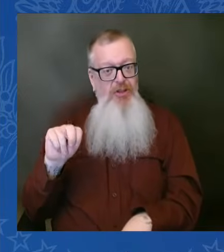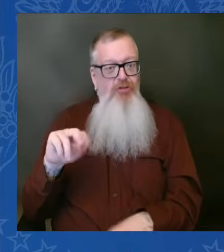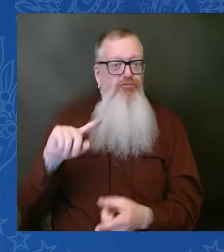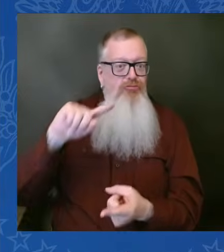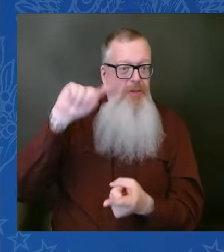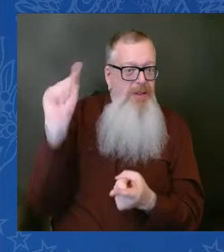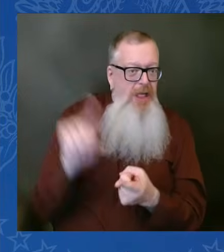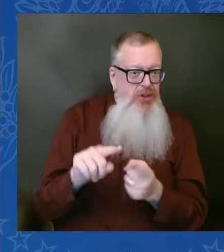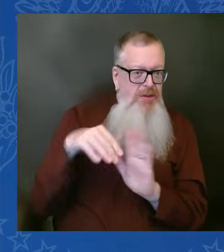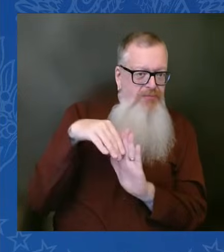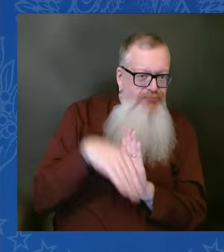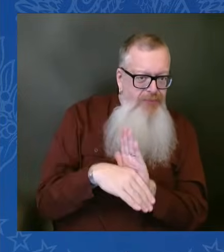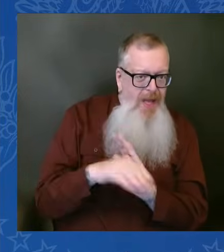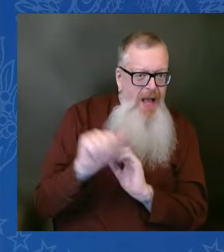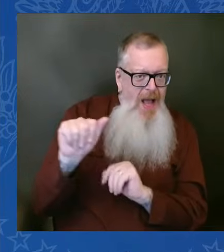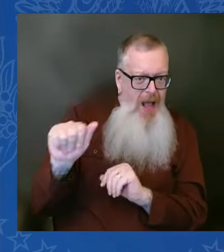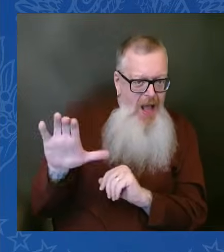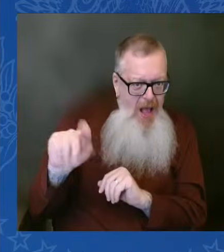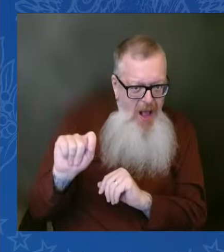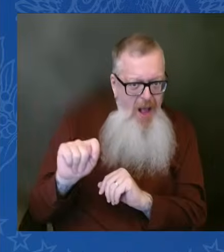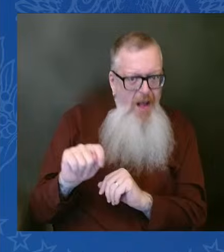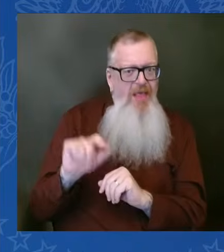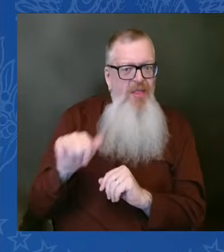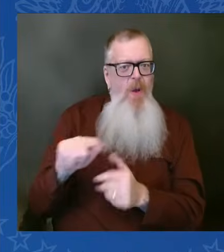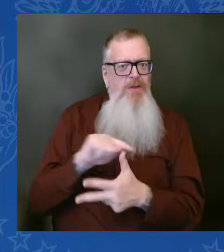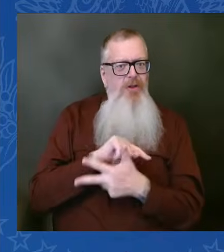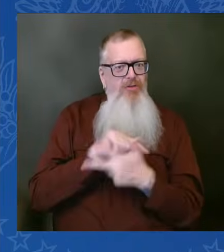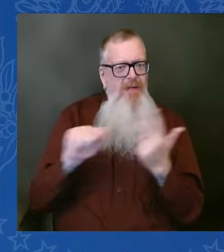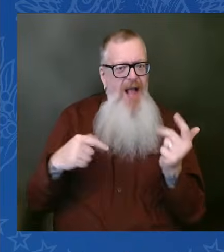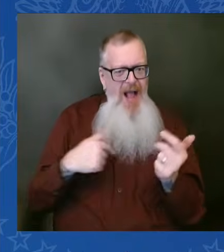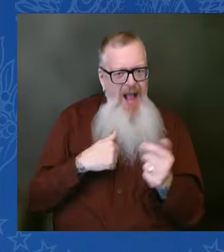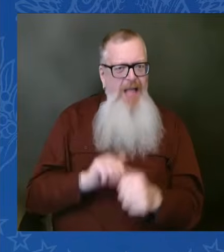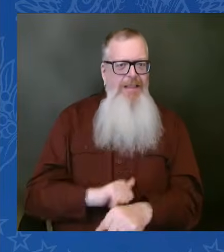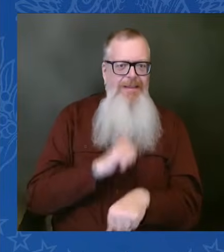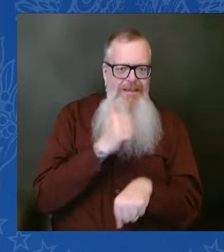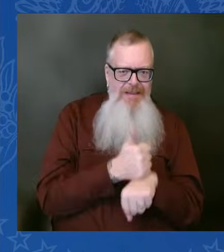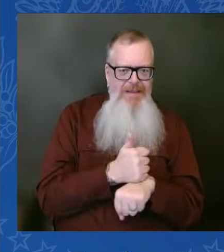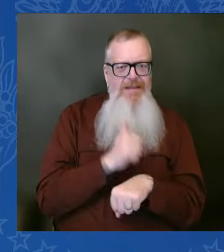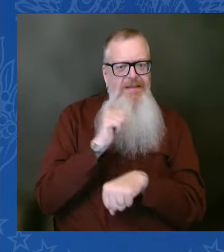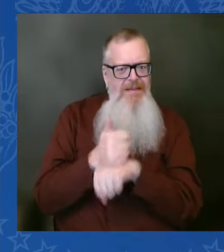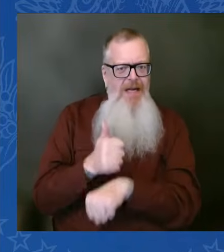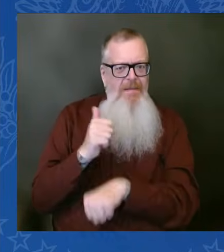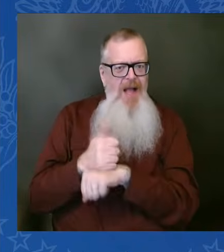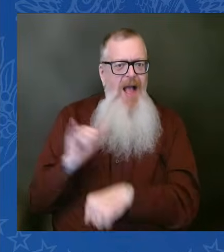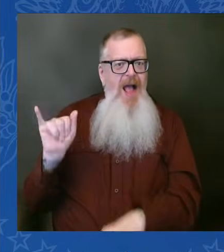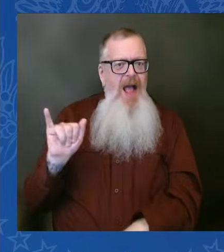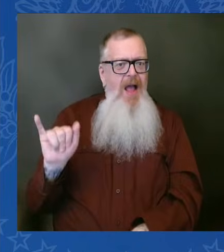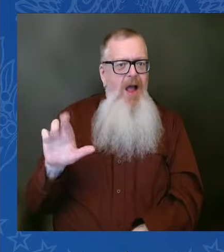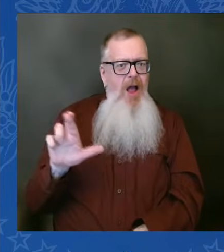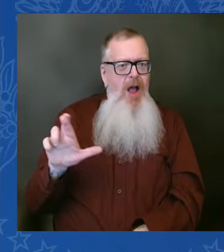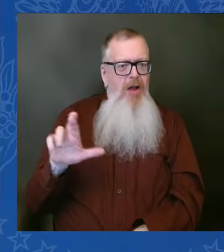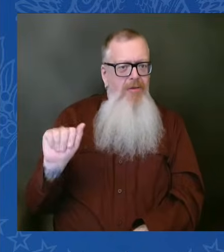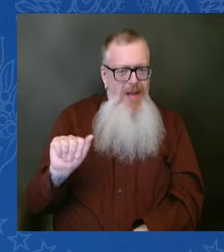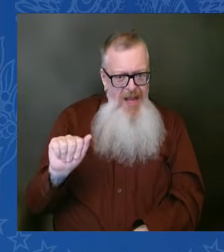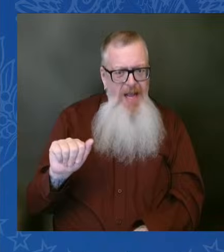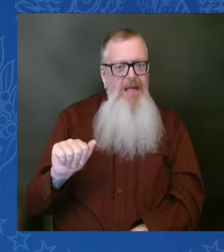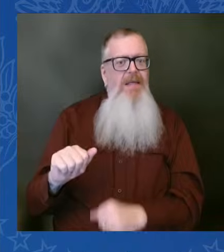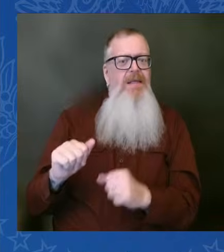The Inflation Reduction Act alone is the most significant investment in climate and energy ever,